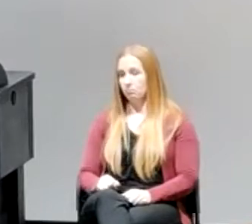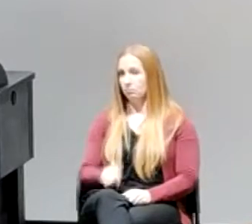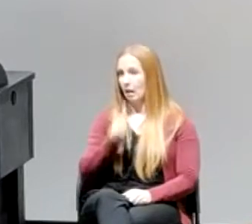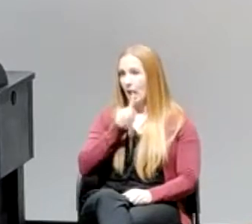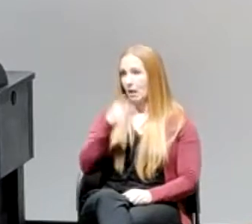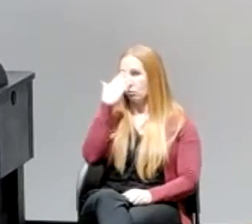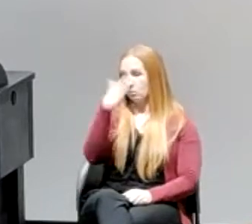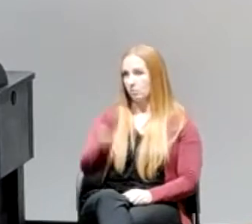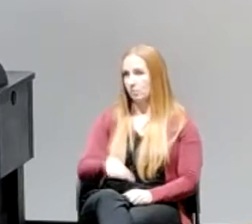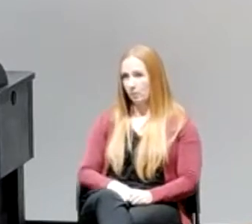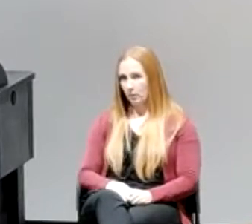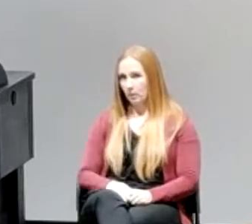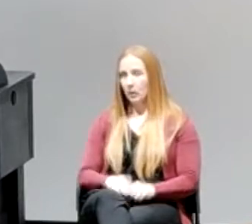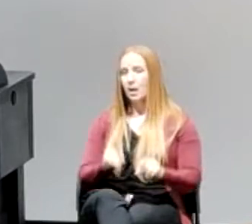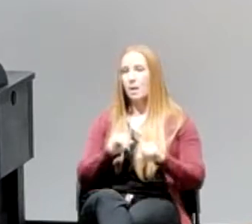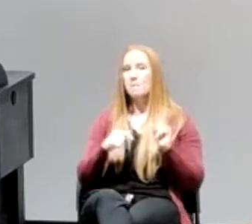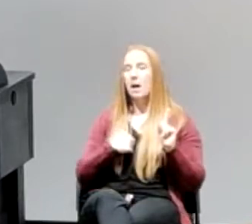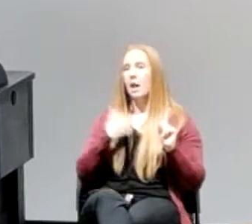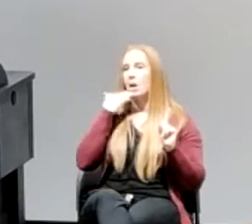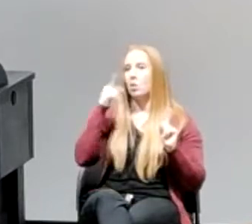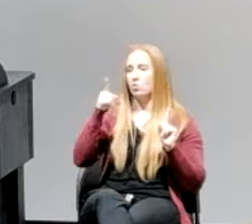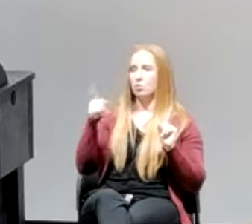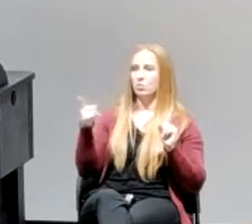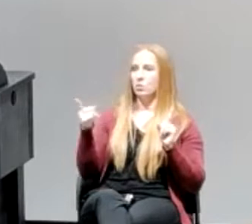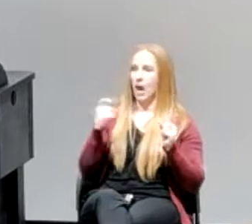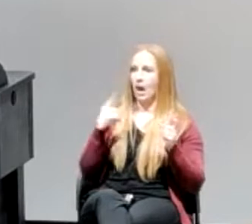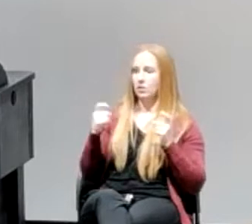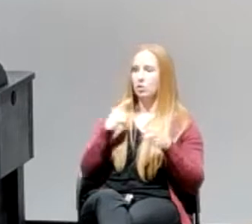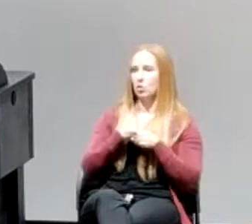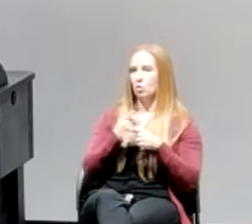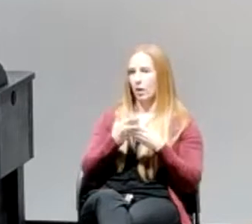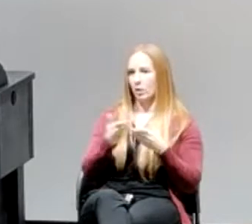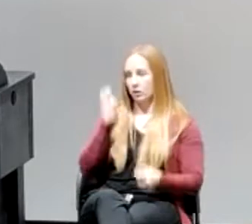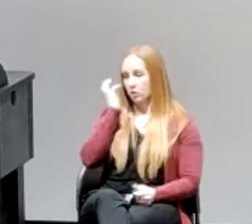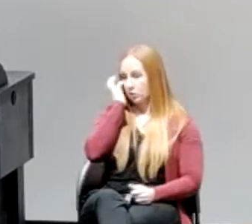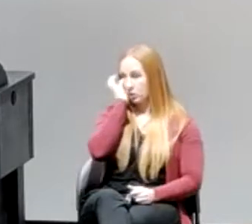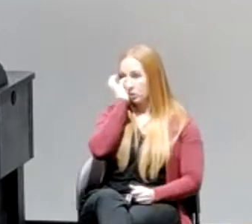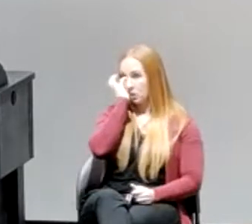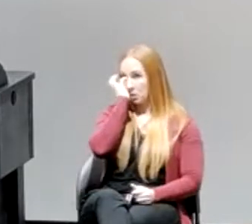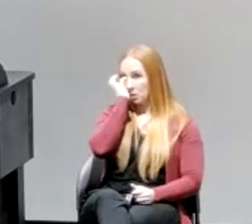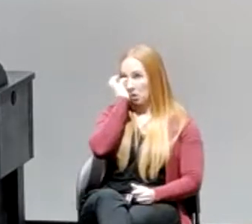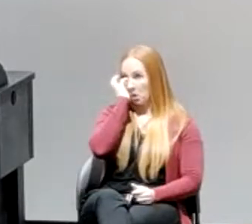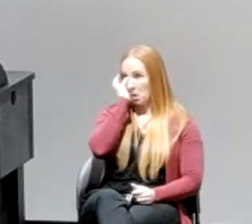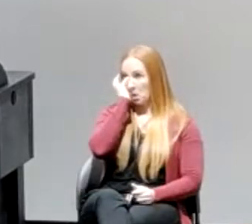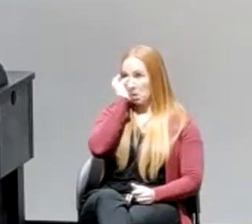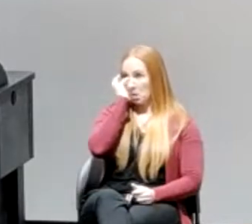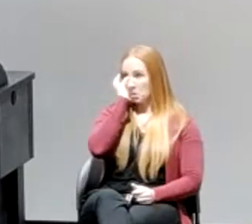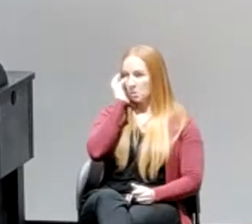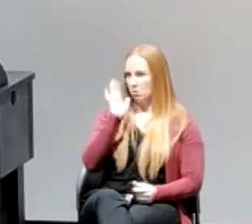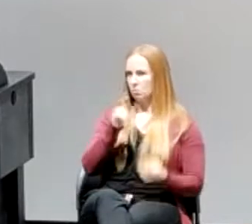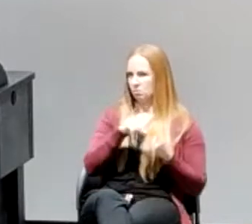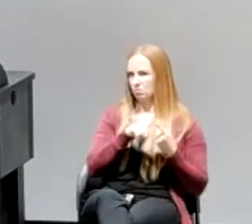can be agile, visible , heard, have their potential expressed? I don't know the answers.